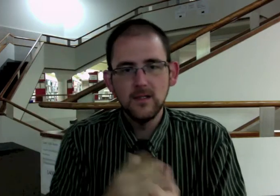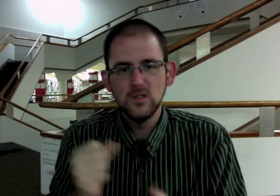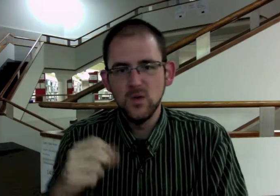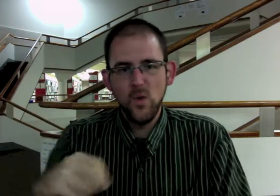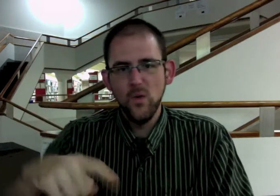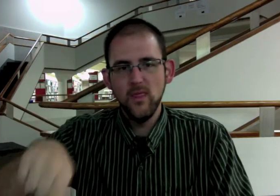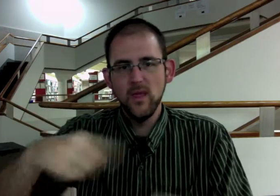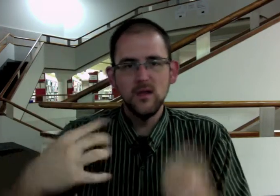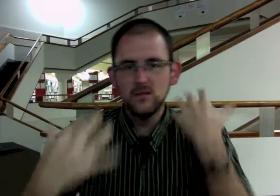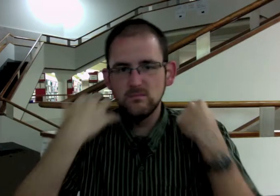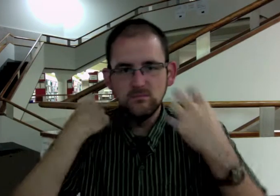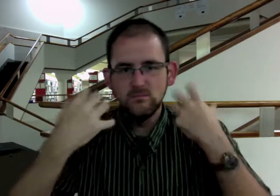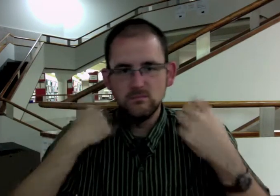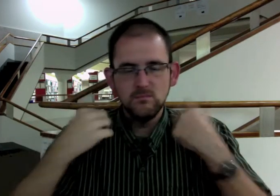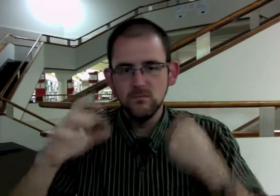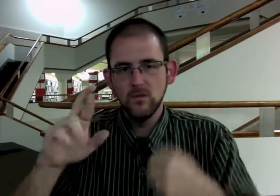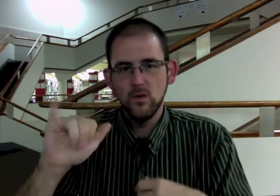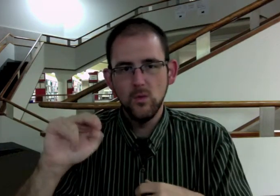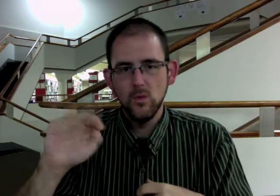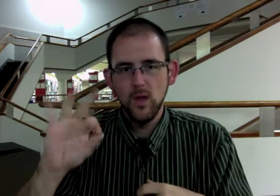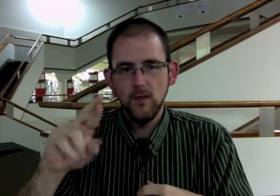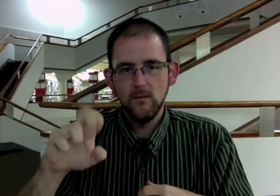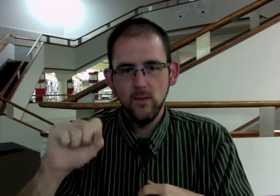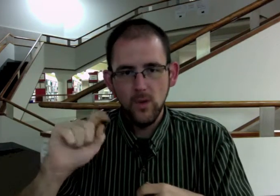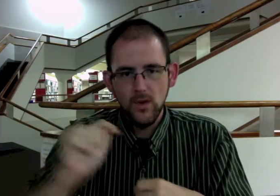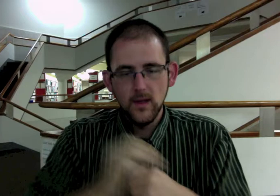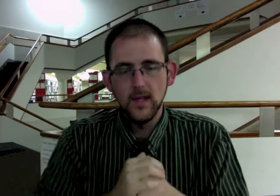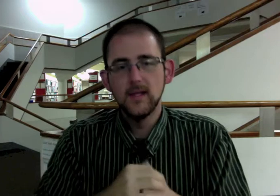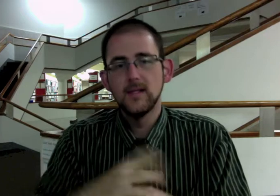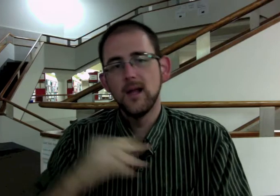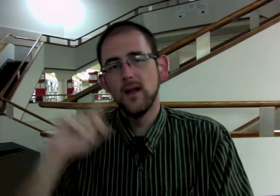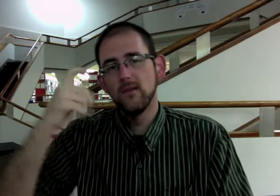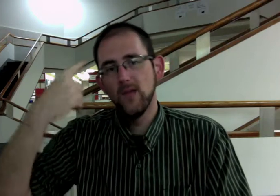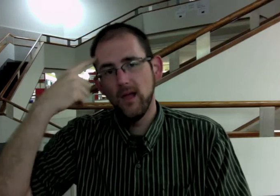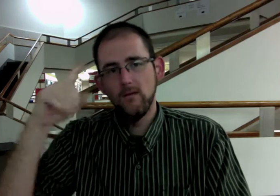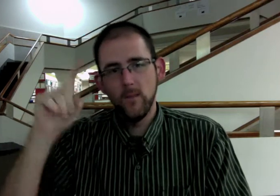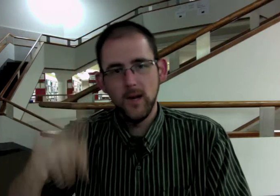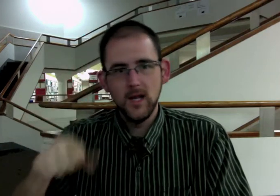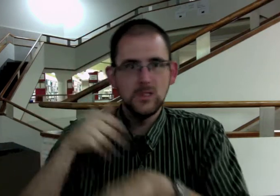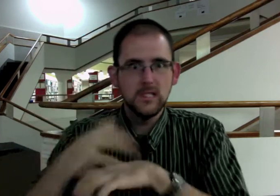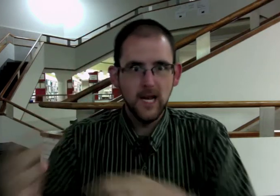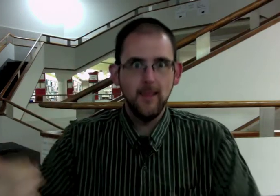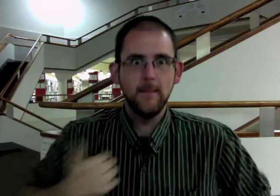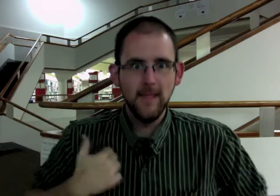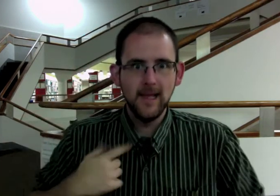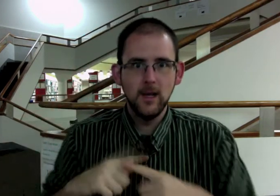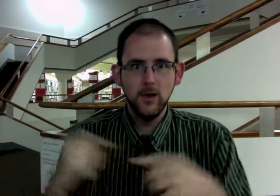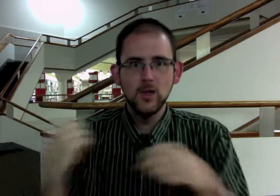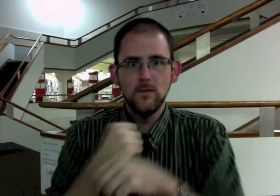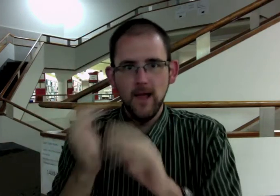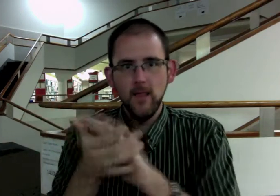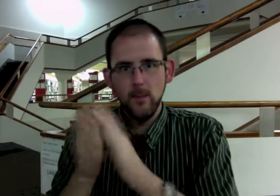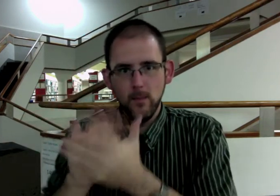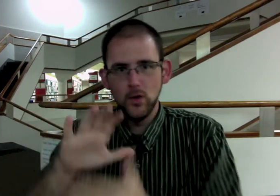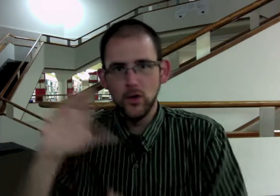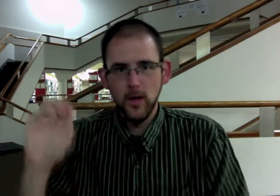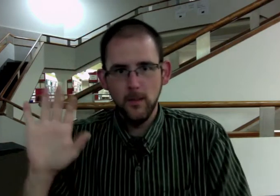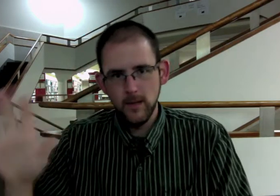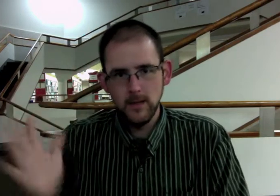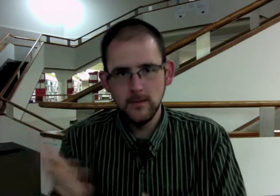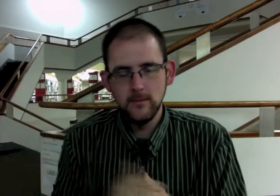This leads to massive deforestation in the rain forest, so the government sends the military in to fight the burger companies.